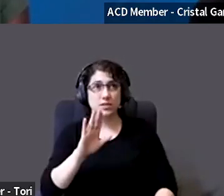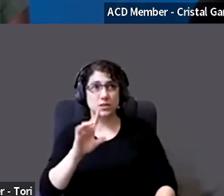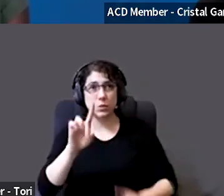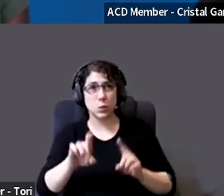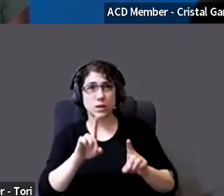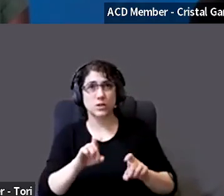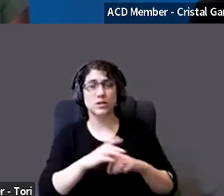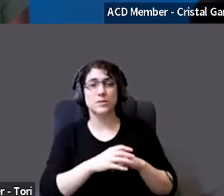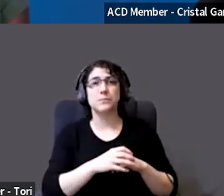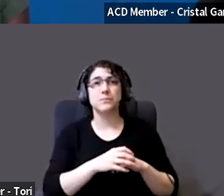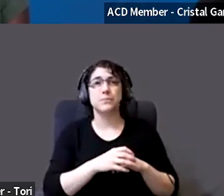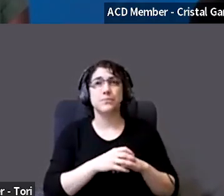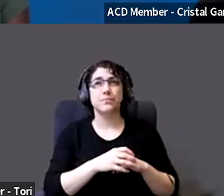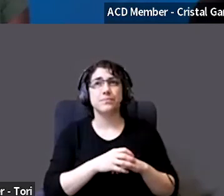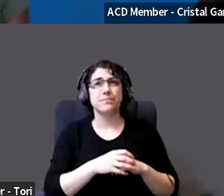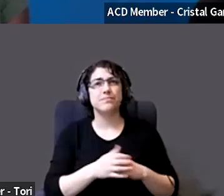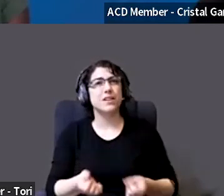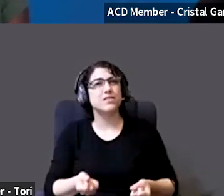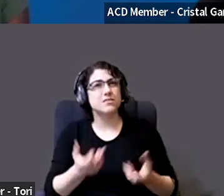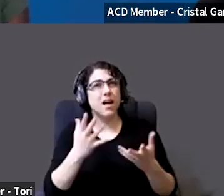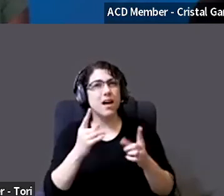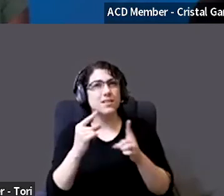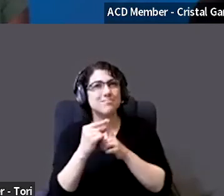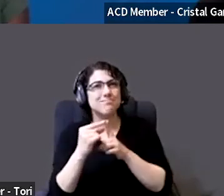there's a lot of text around the QMMI.